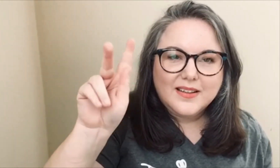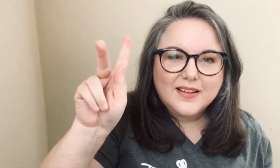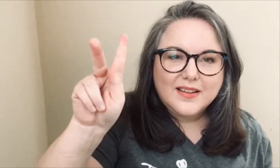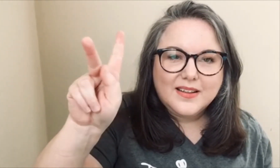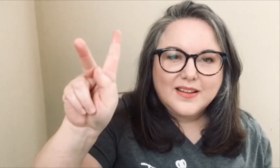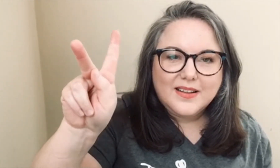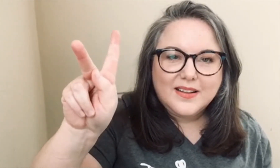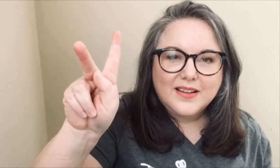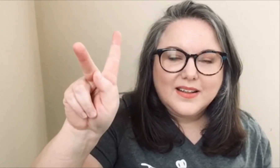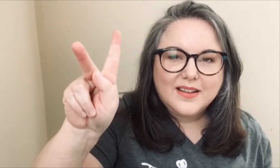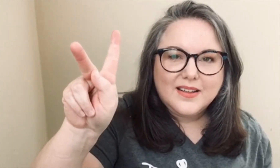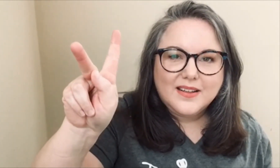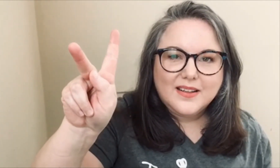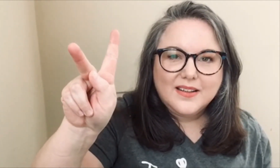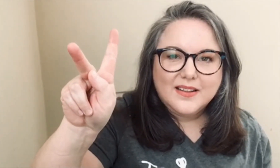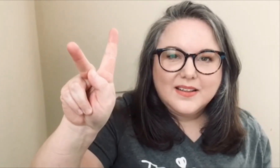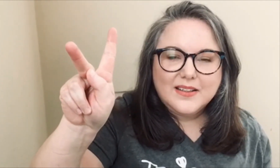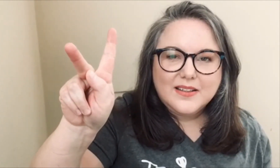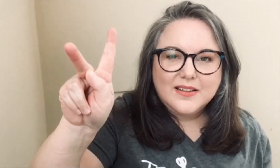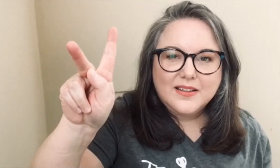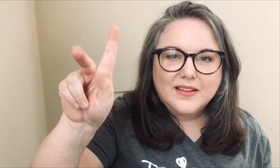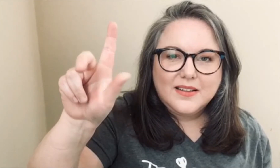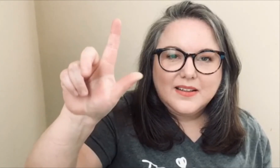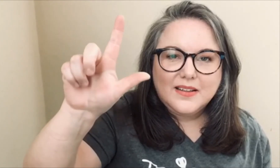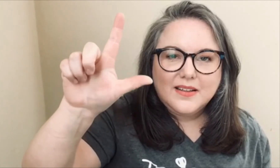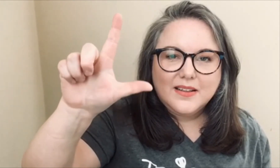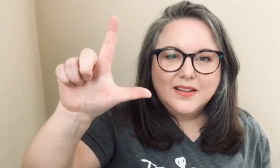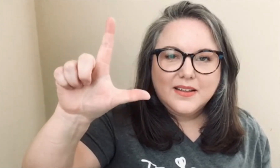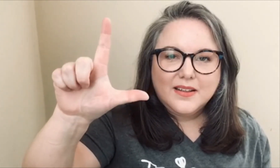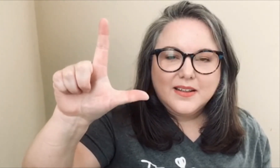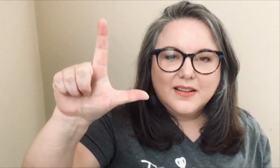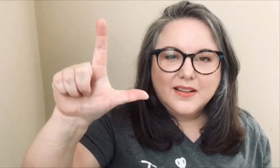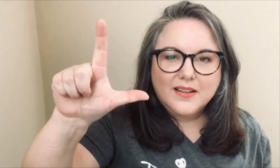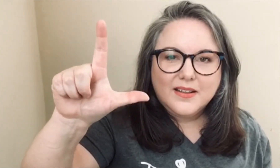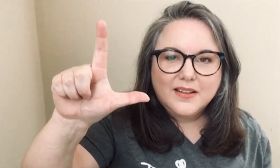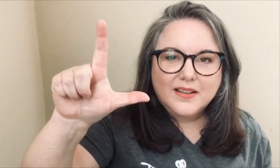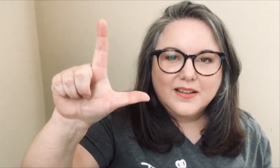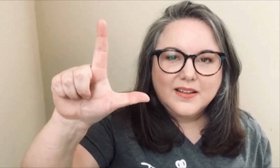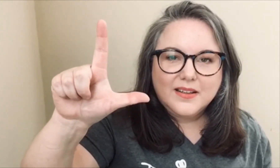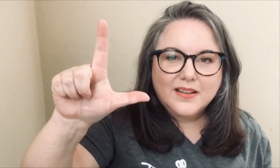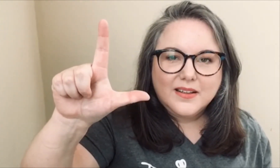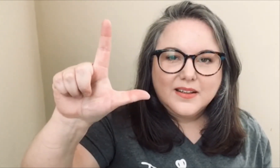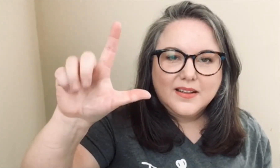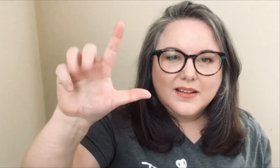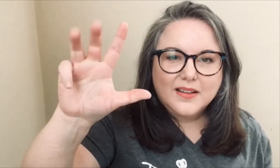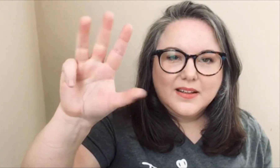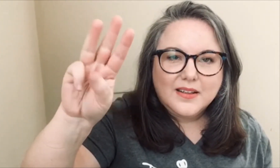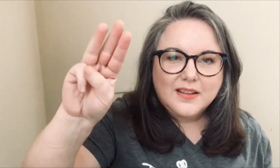K L